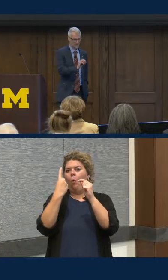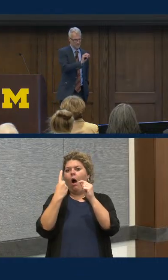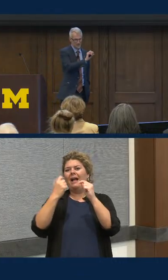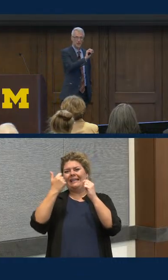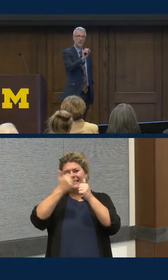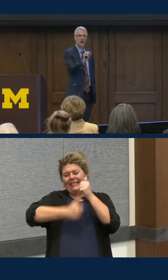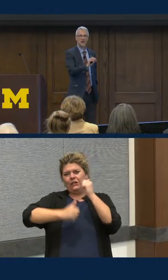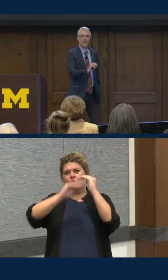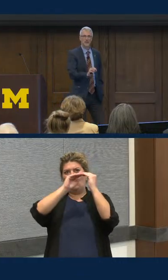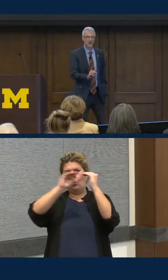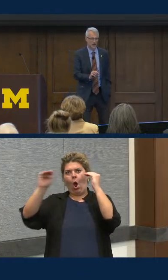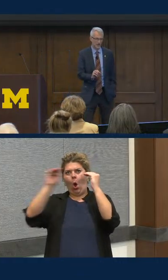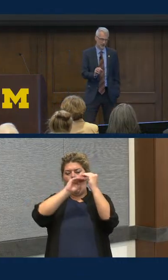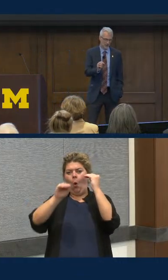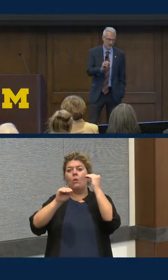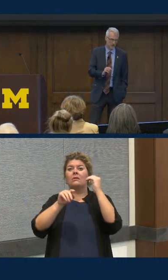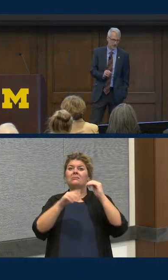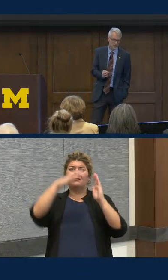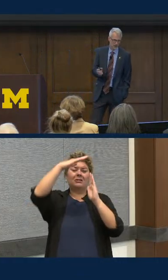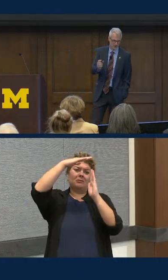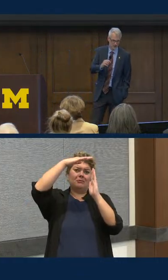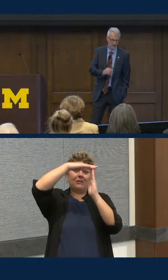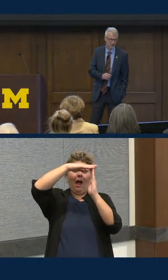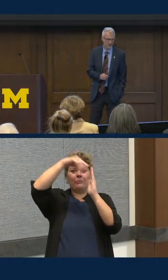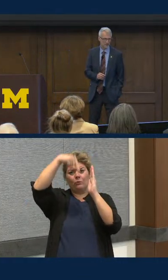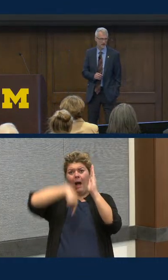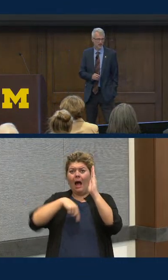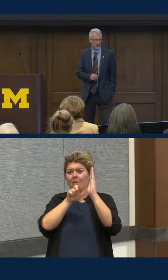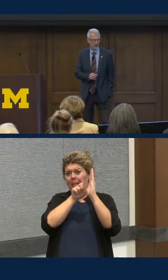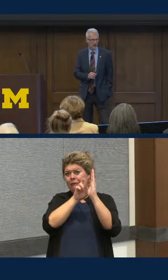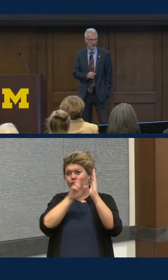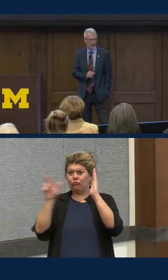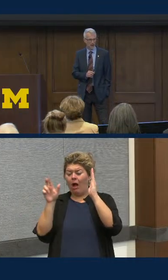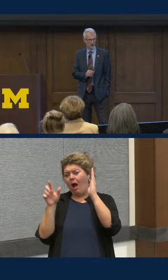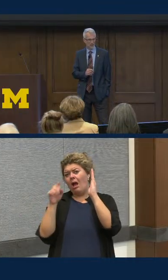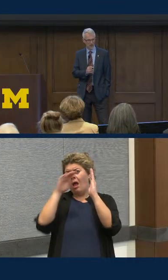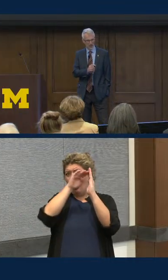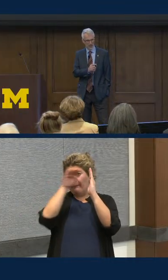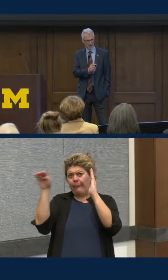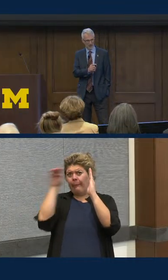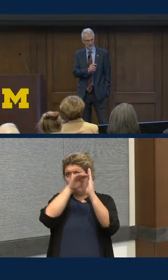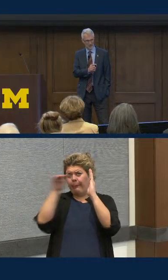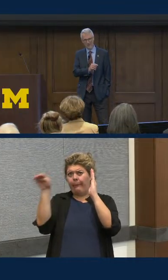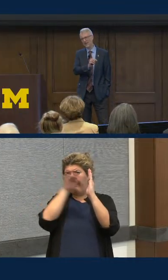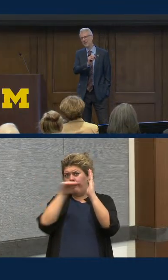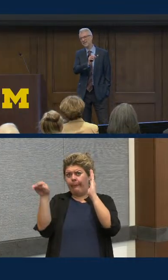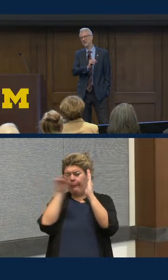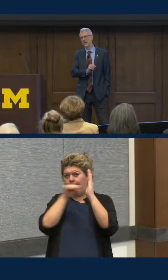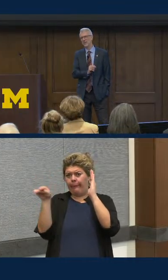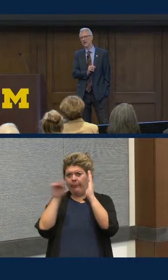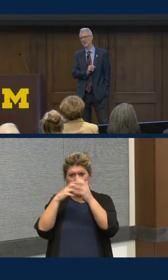bottom, left to right like you read a book in western culture.